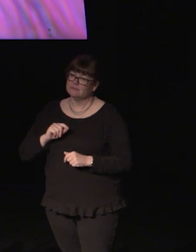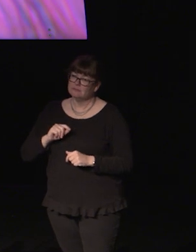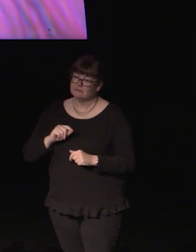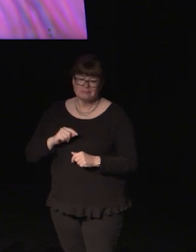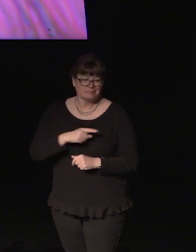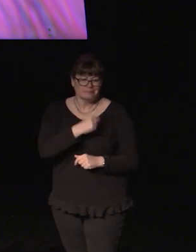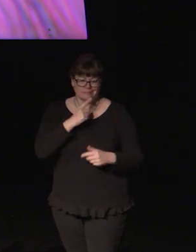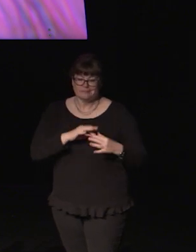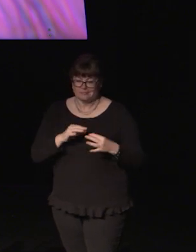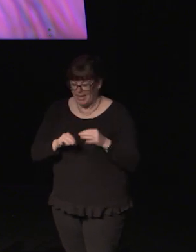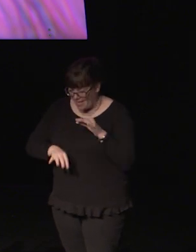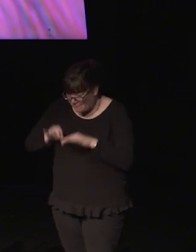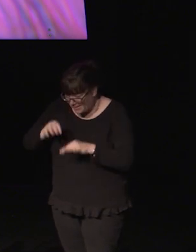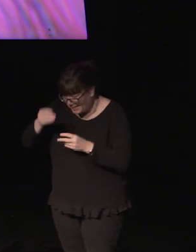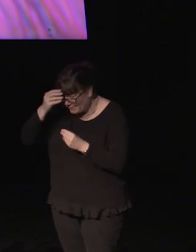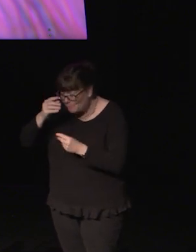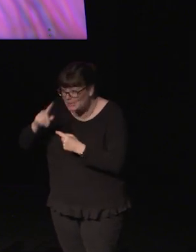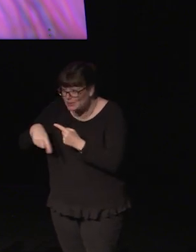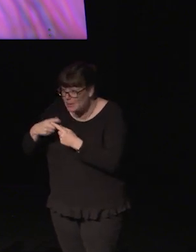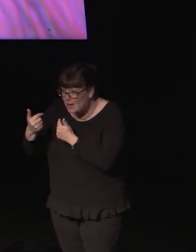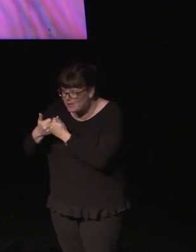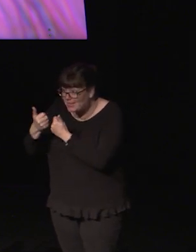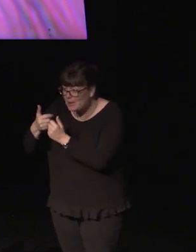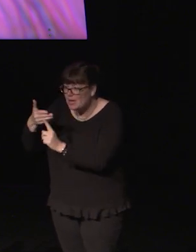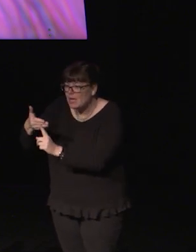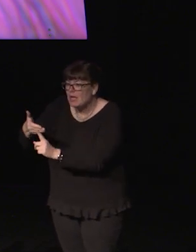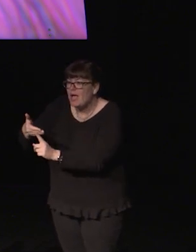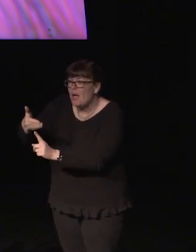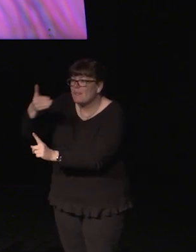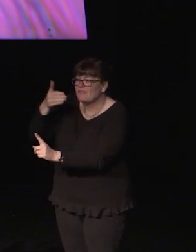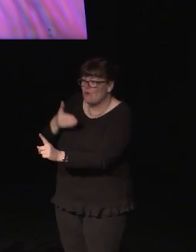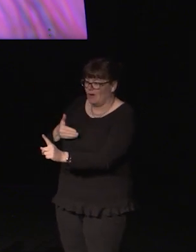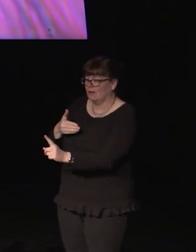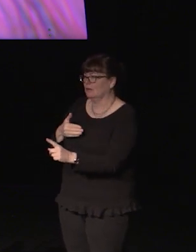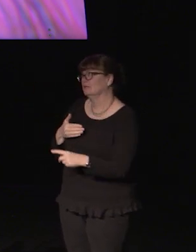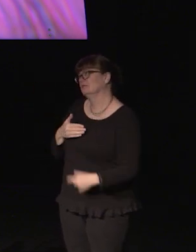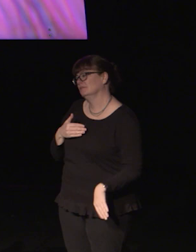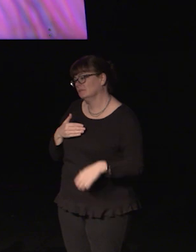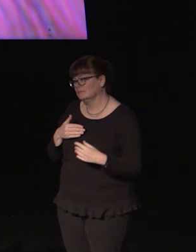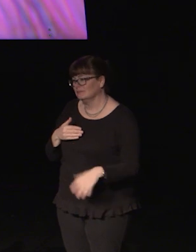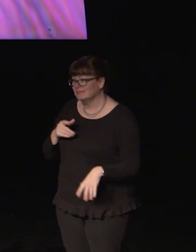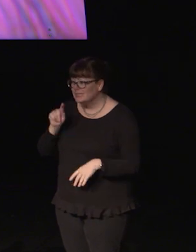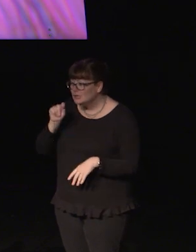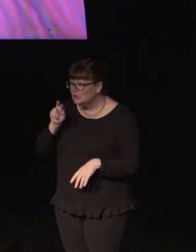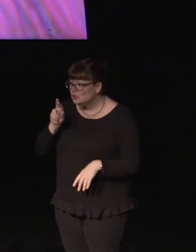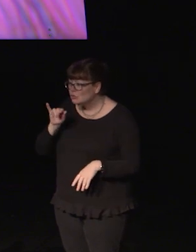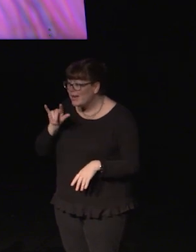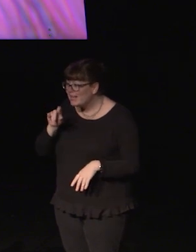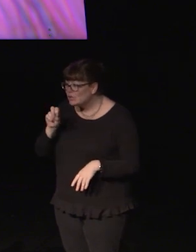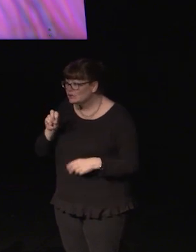like finding information about a game beforehand. I mean for me trailers and screenshots can help,